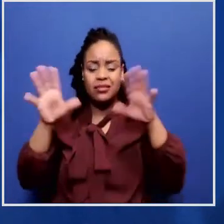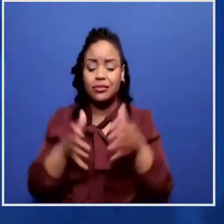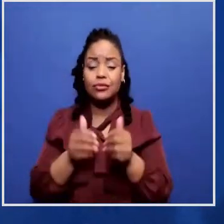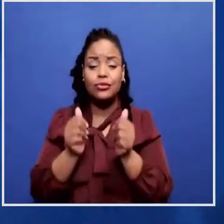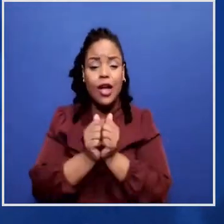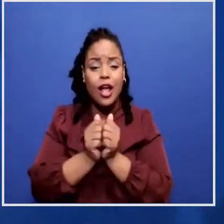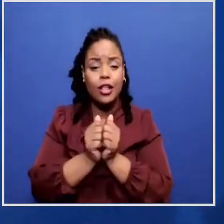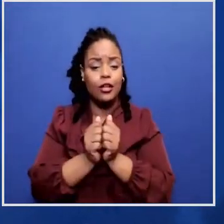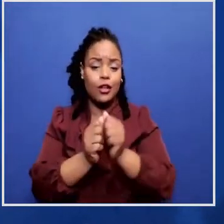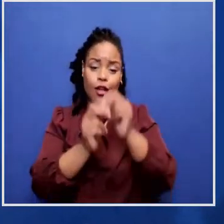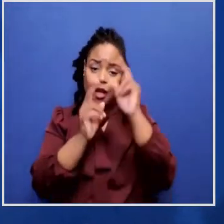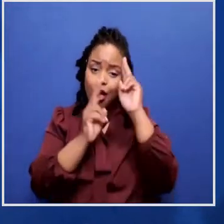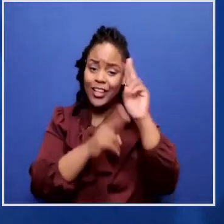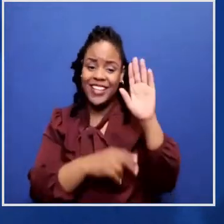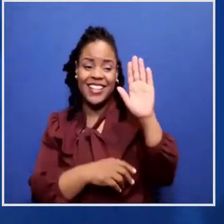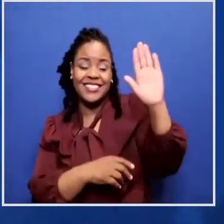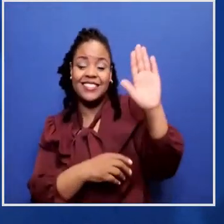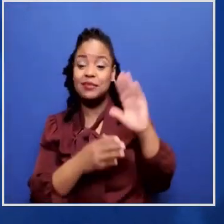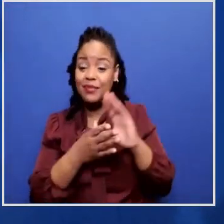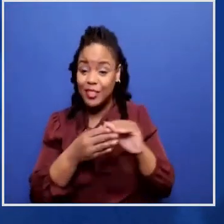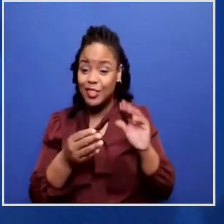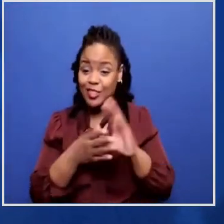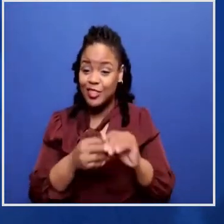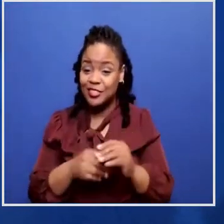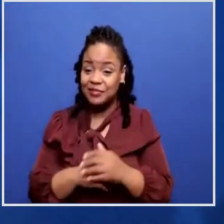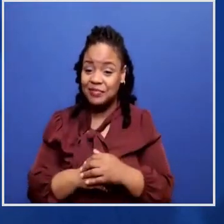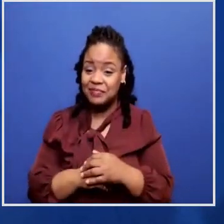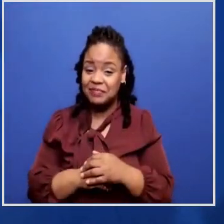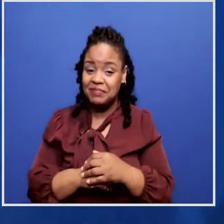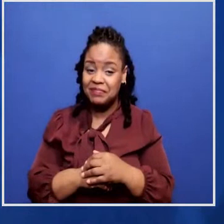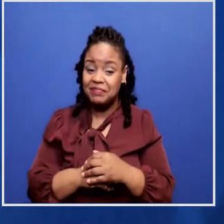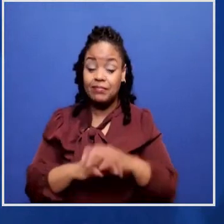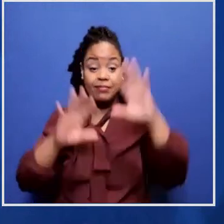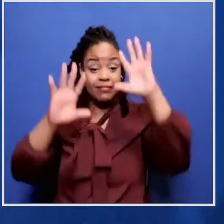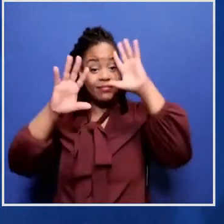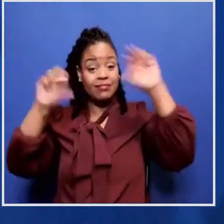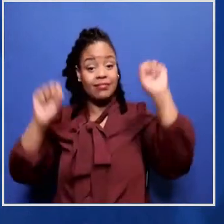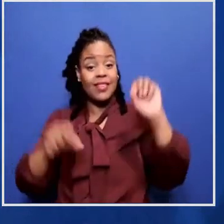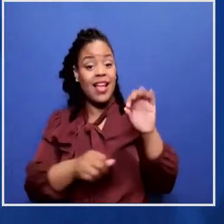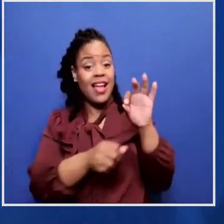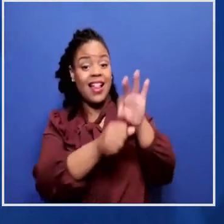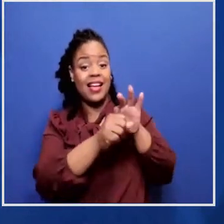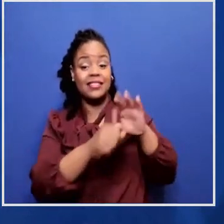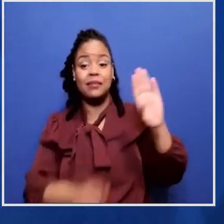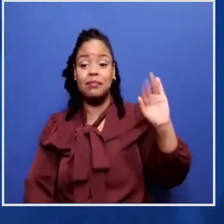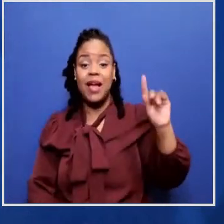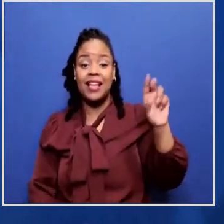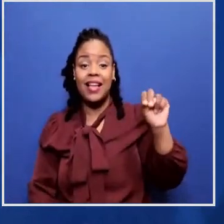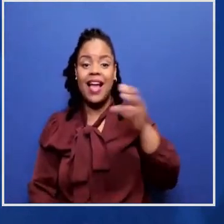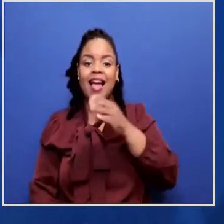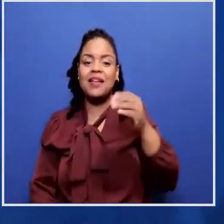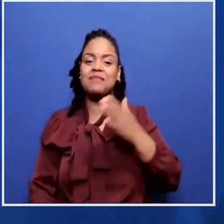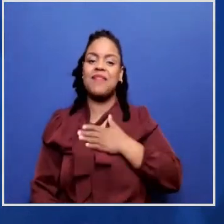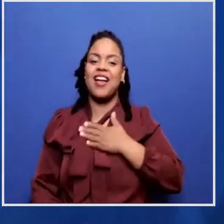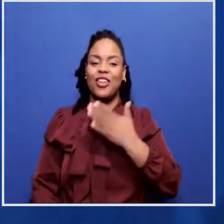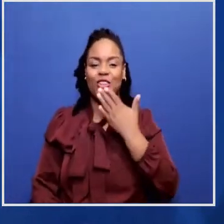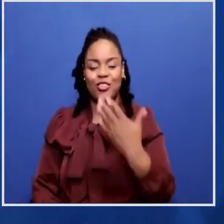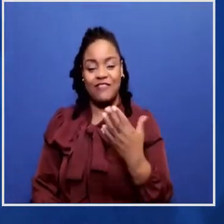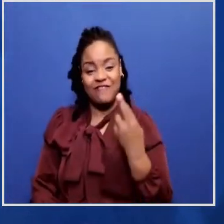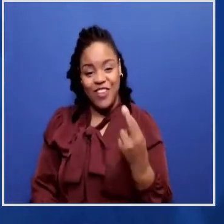WE DO LIVE IN A GREAT NATION THAT CAN BE GREATER IF WE WILL